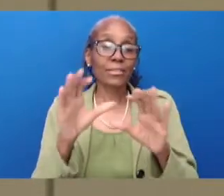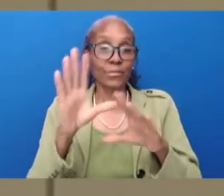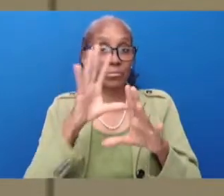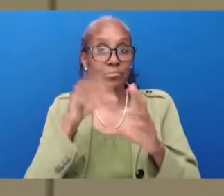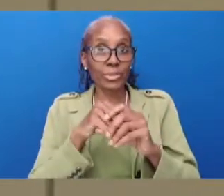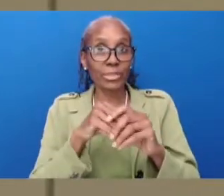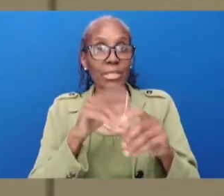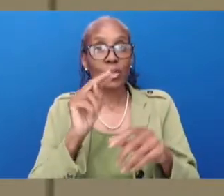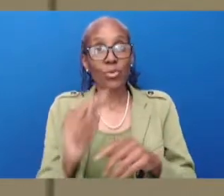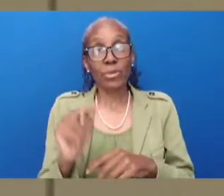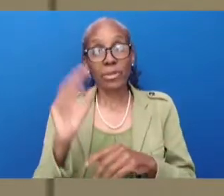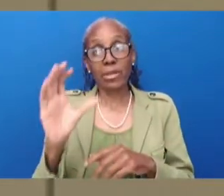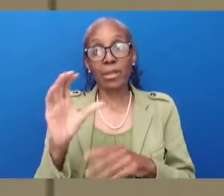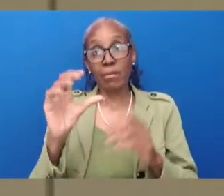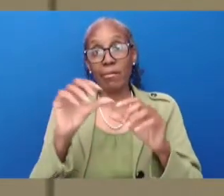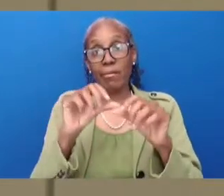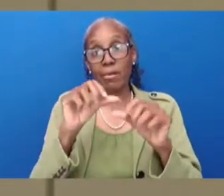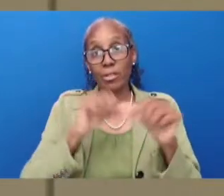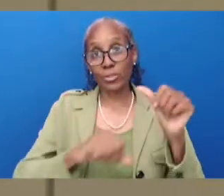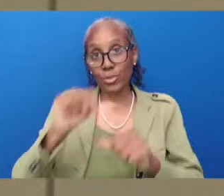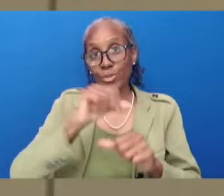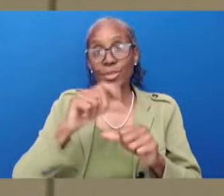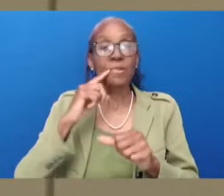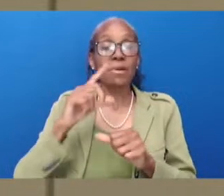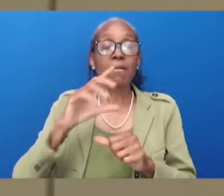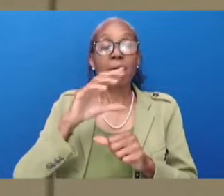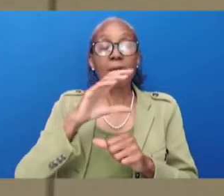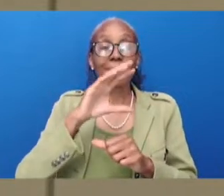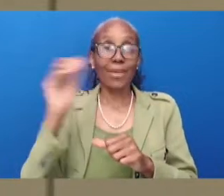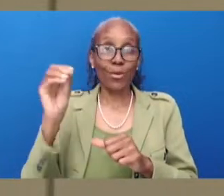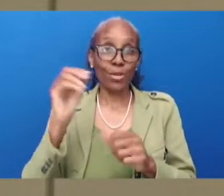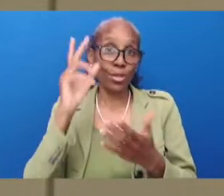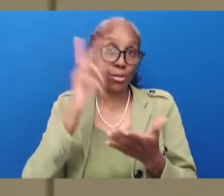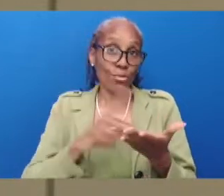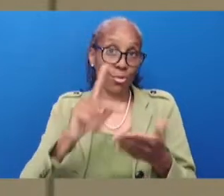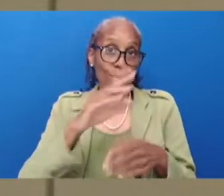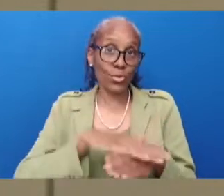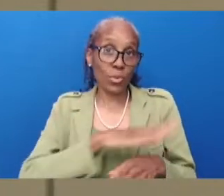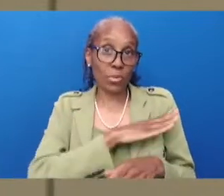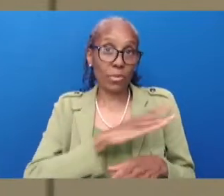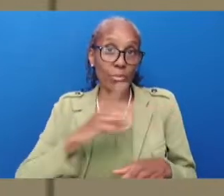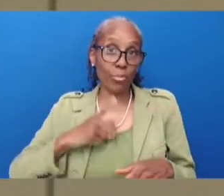PROFESSIONAL SKILLS THROUGH